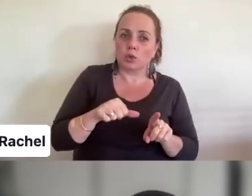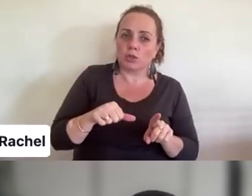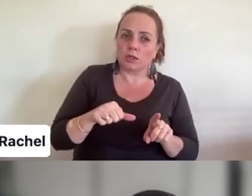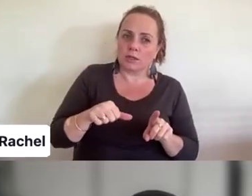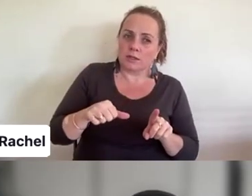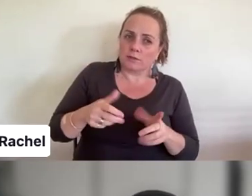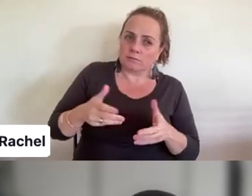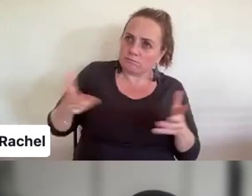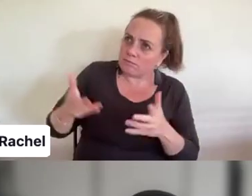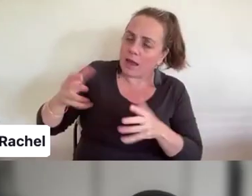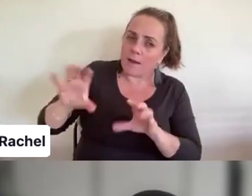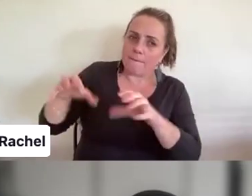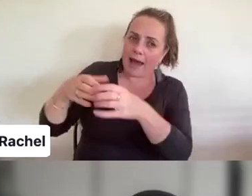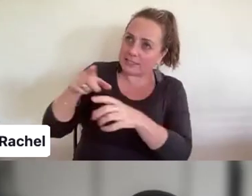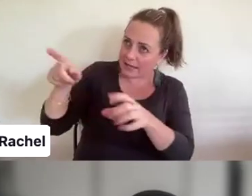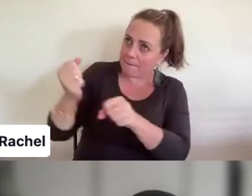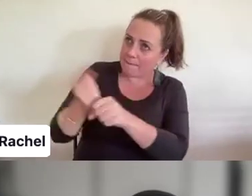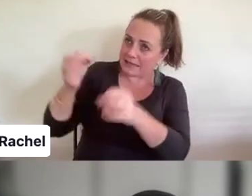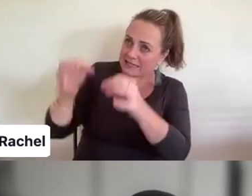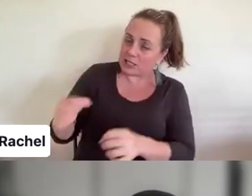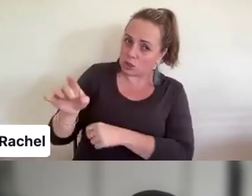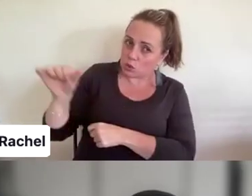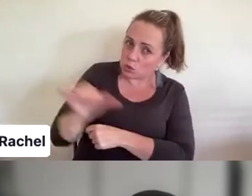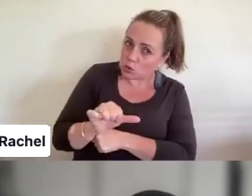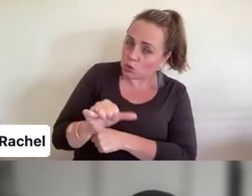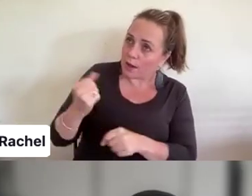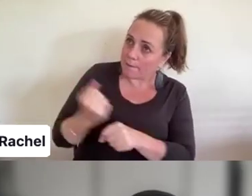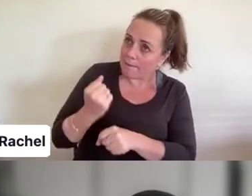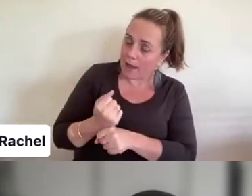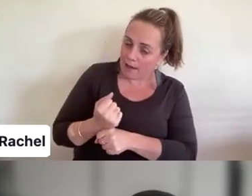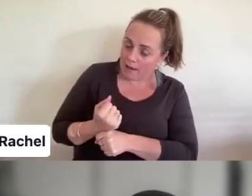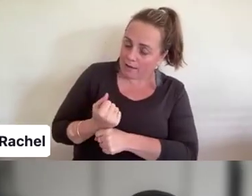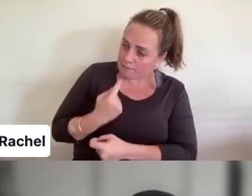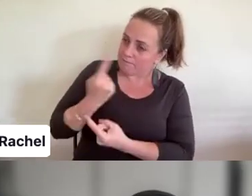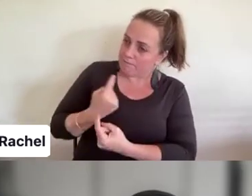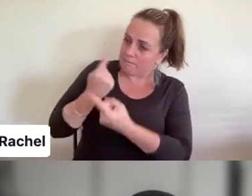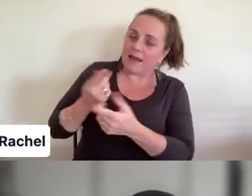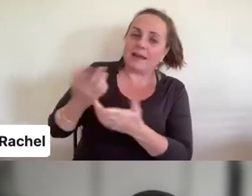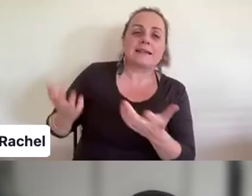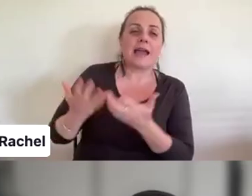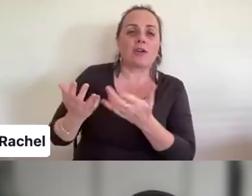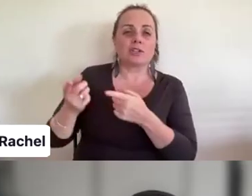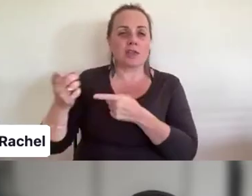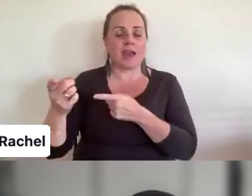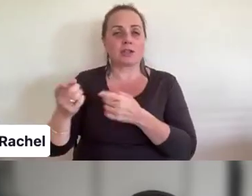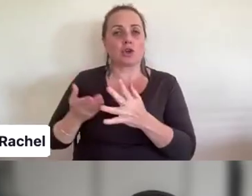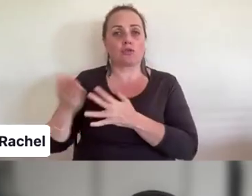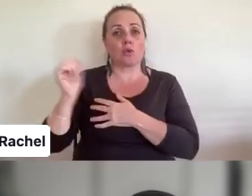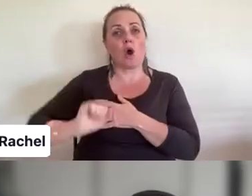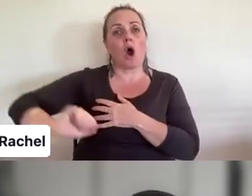that they should make, and encouraging them to do that through their own democratic processes